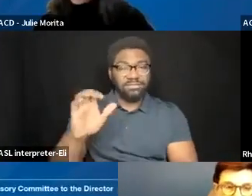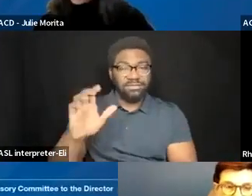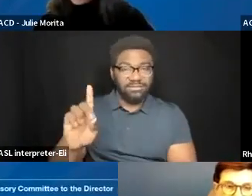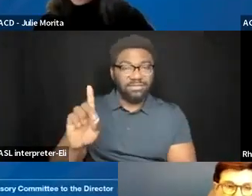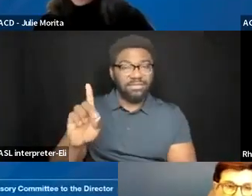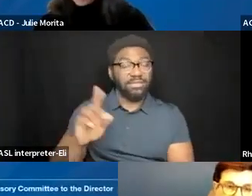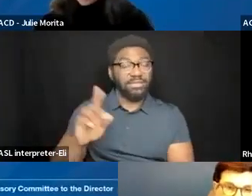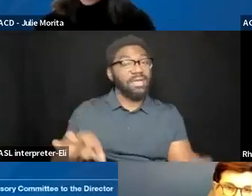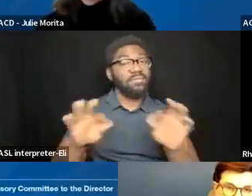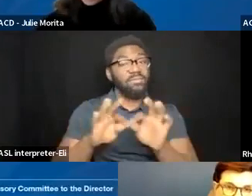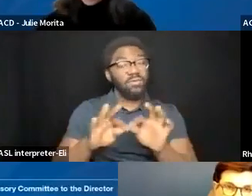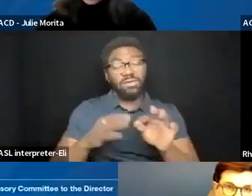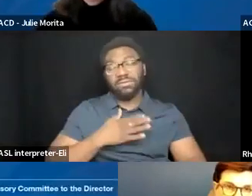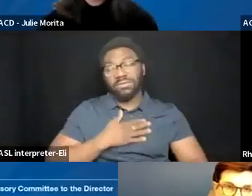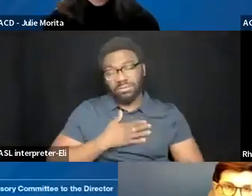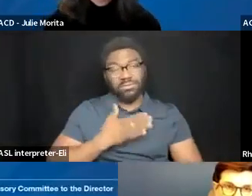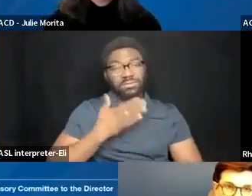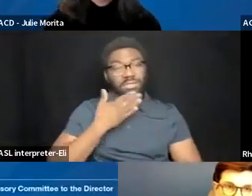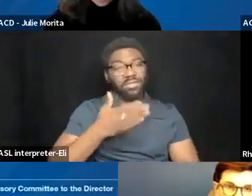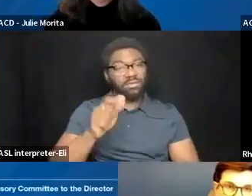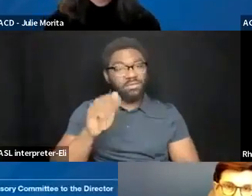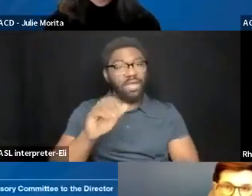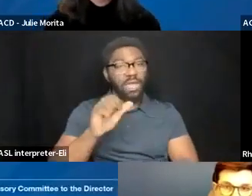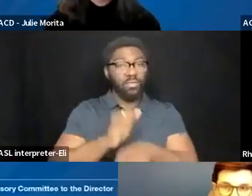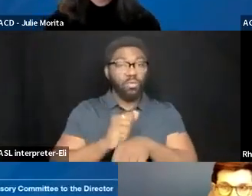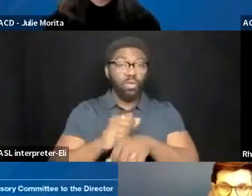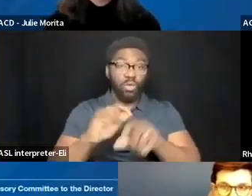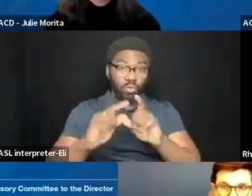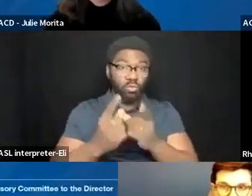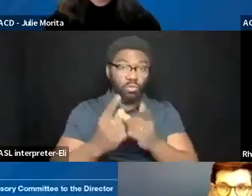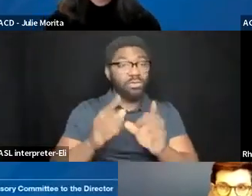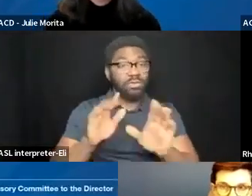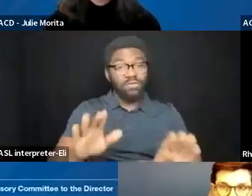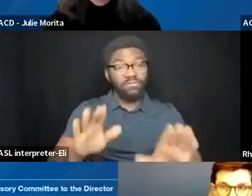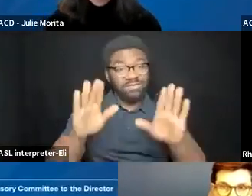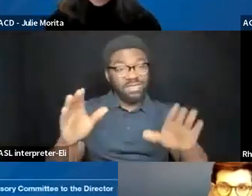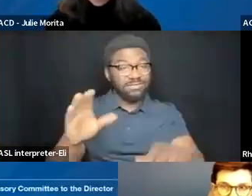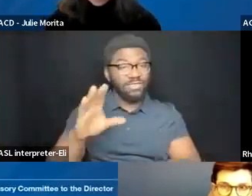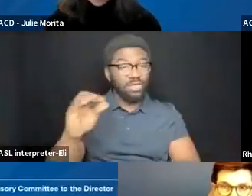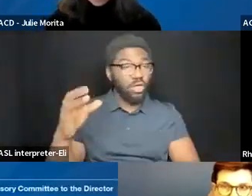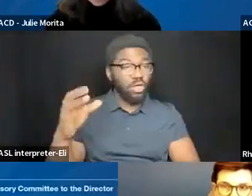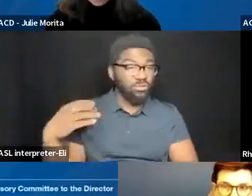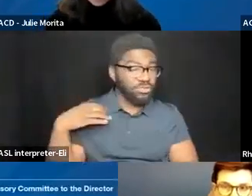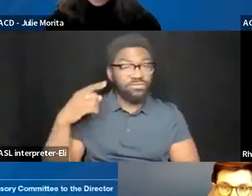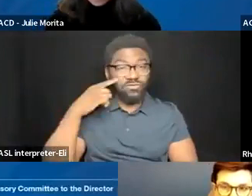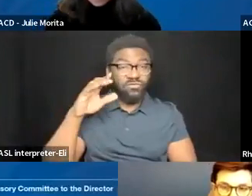thank you to the Laboratory Working Group and our fantastic co-chairs for taking this very,